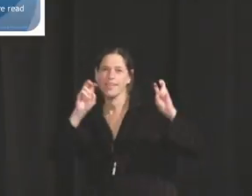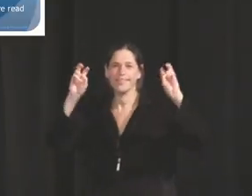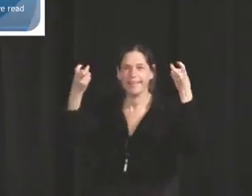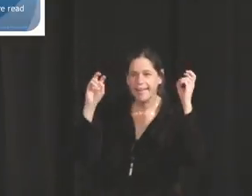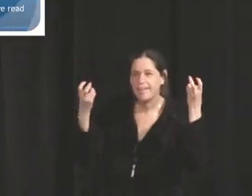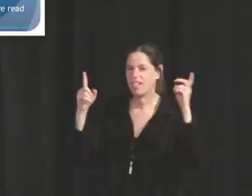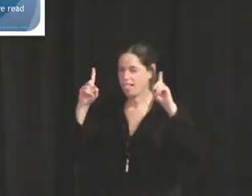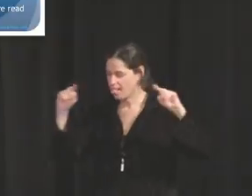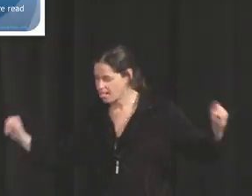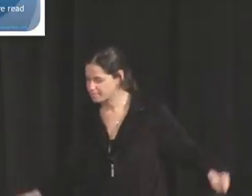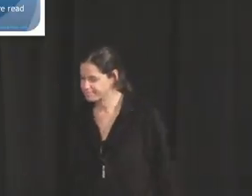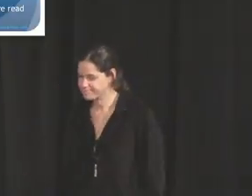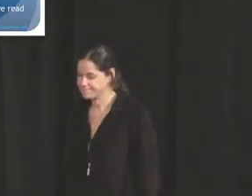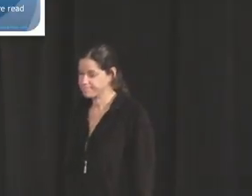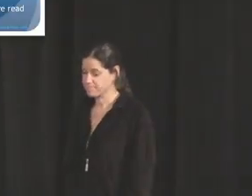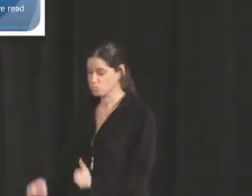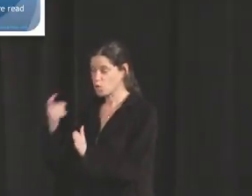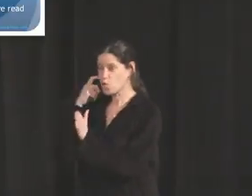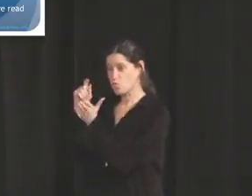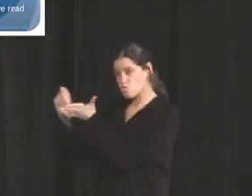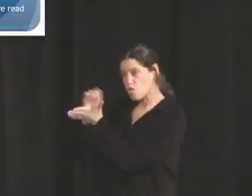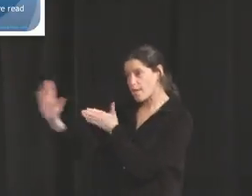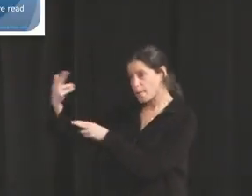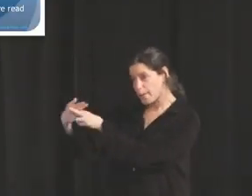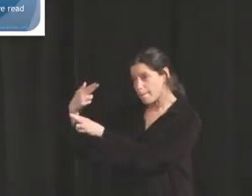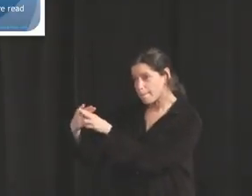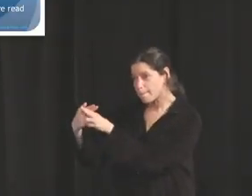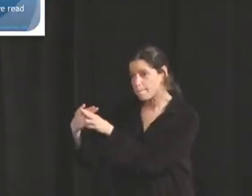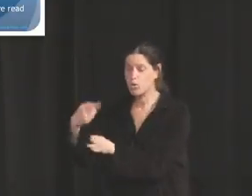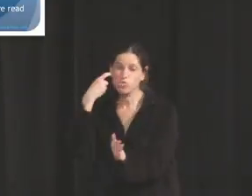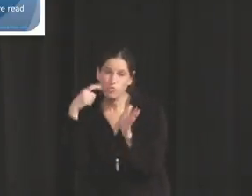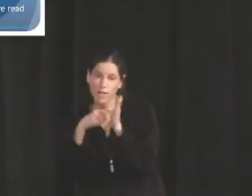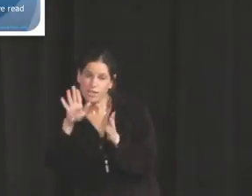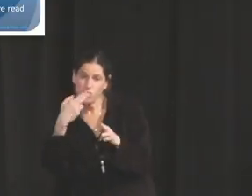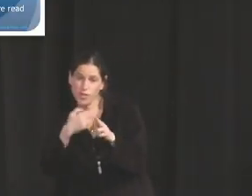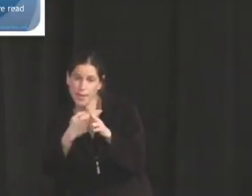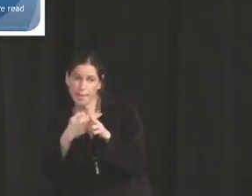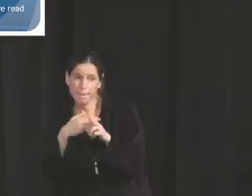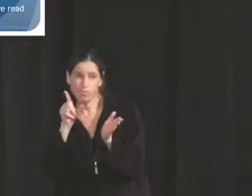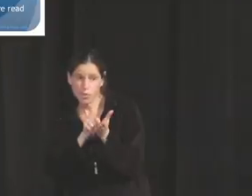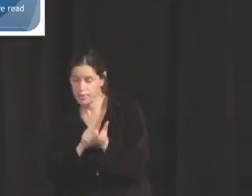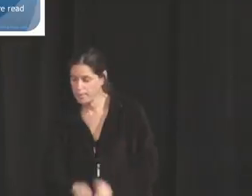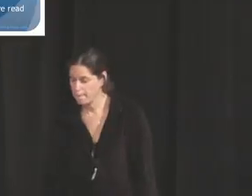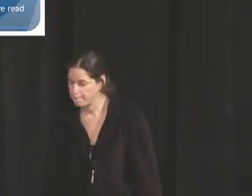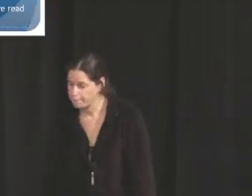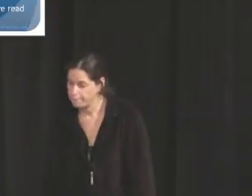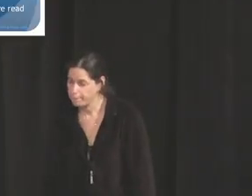They understand how books work. What are titles. How do you do a book? They can write and recognize their own name in print.